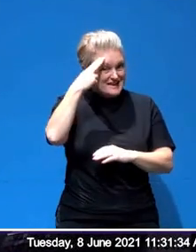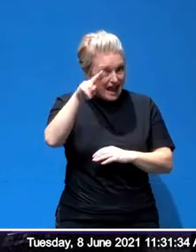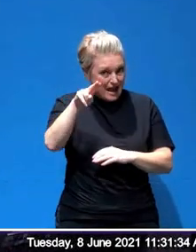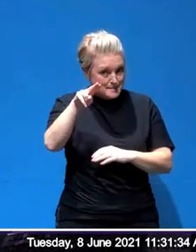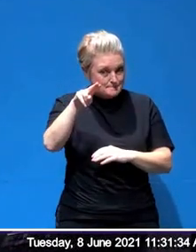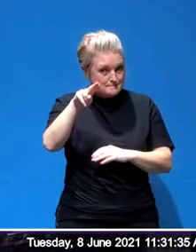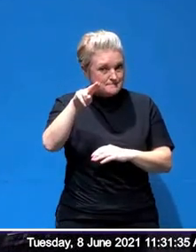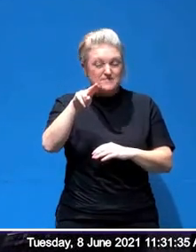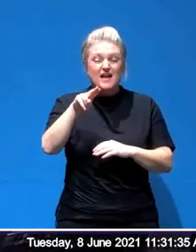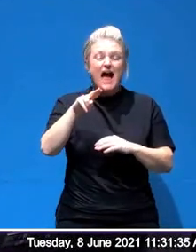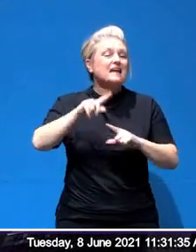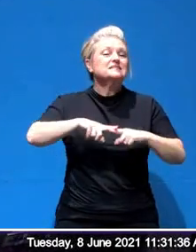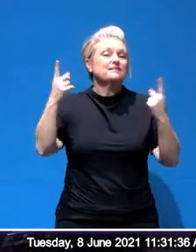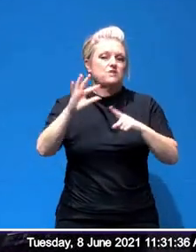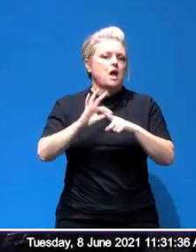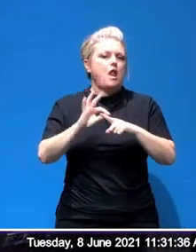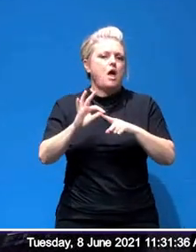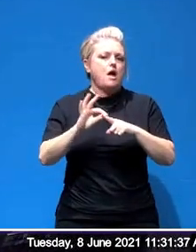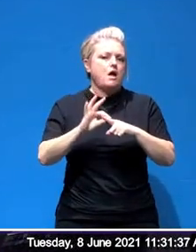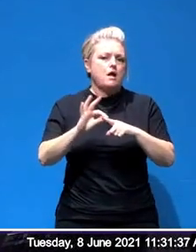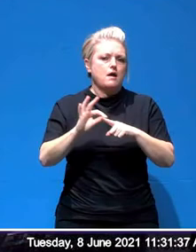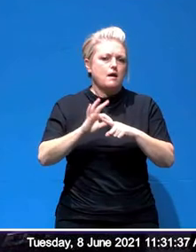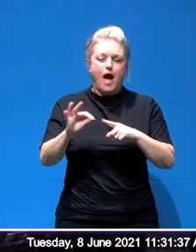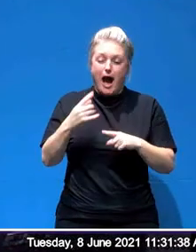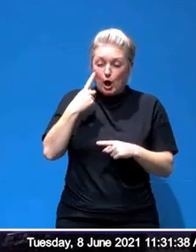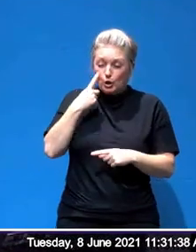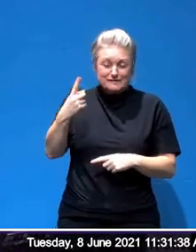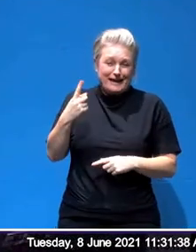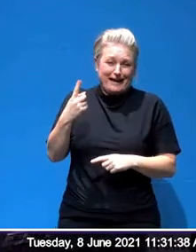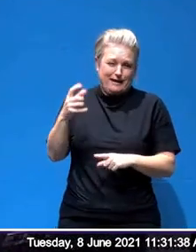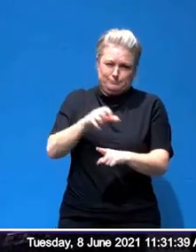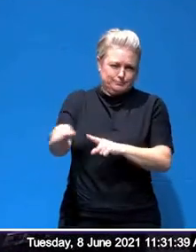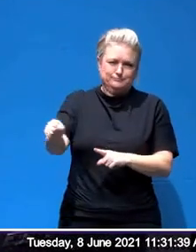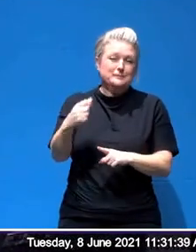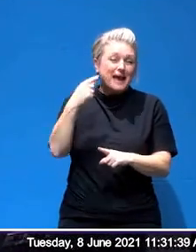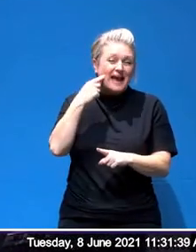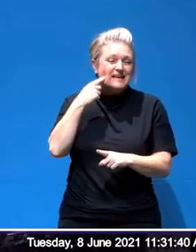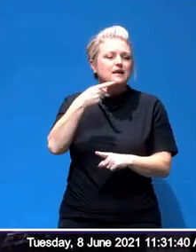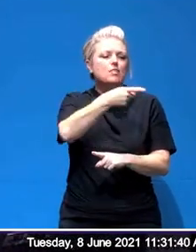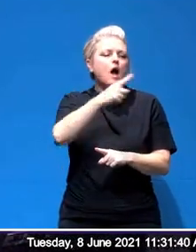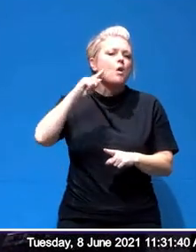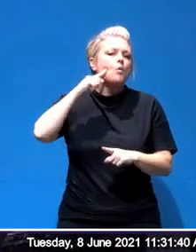even used a different coloured pen, so it wasn't even very smart changing of the name on the quilt.